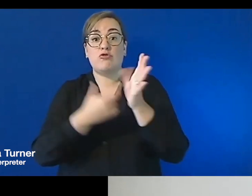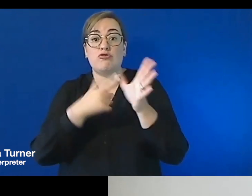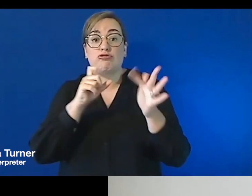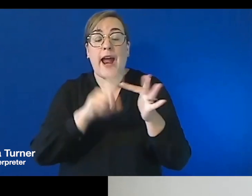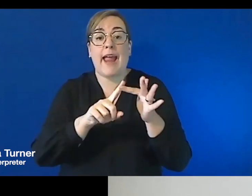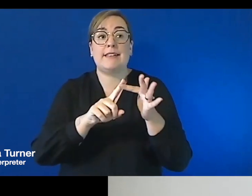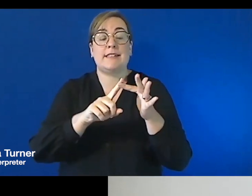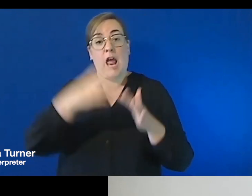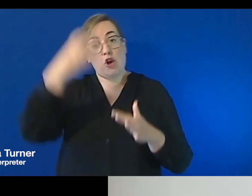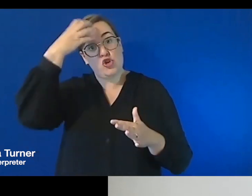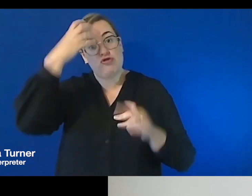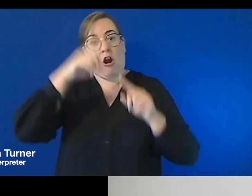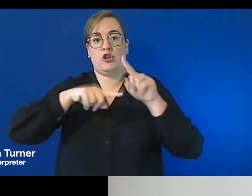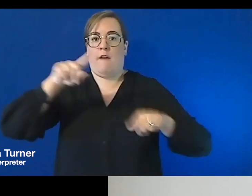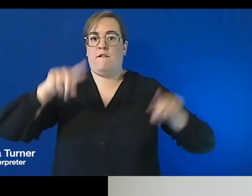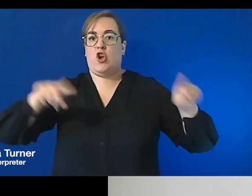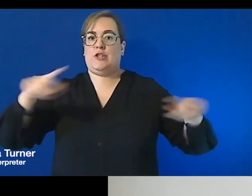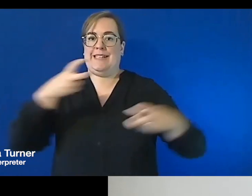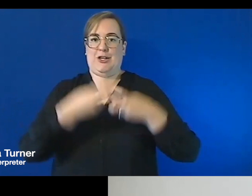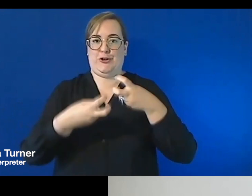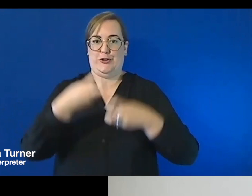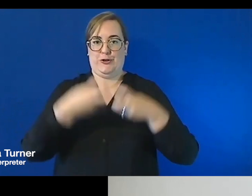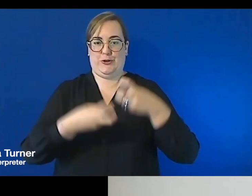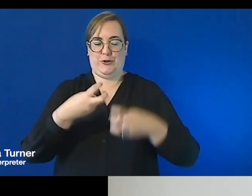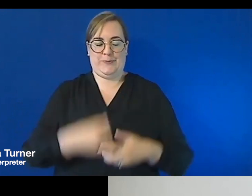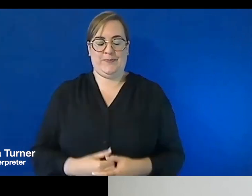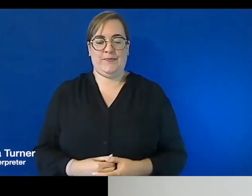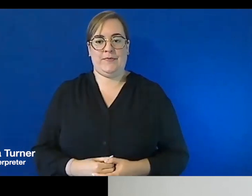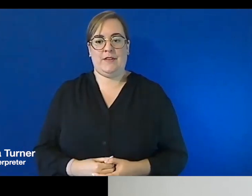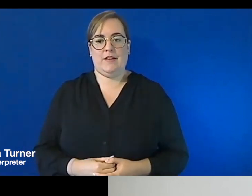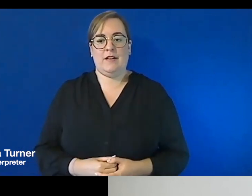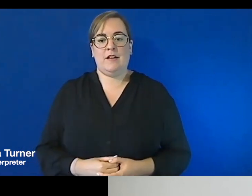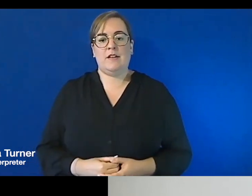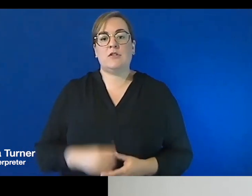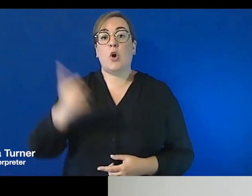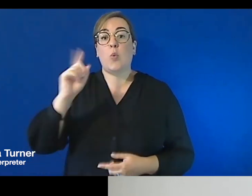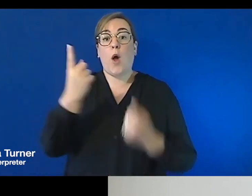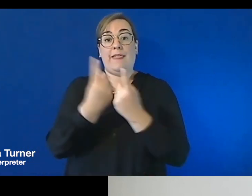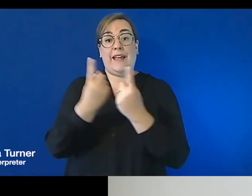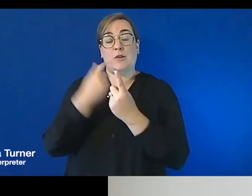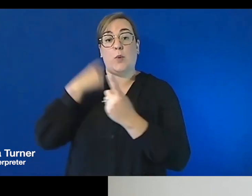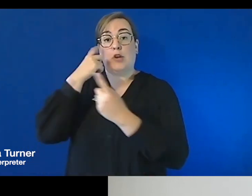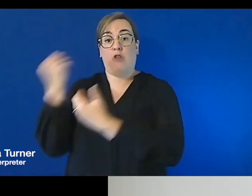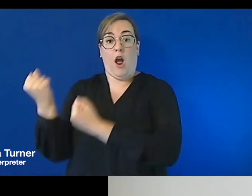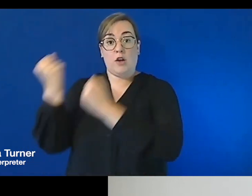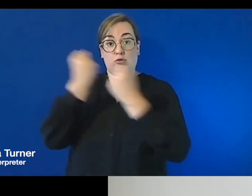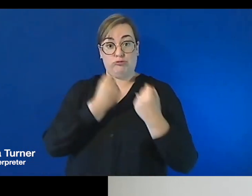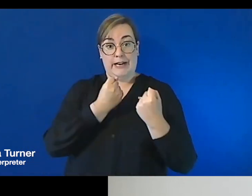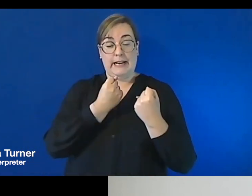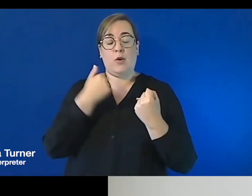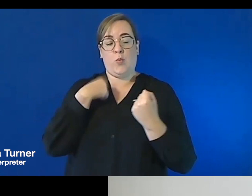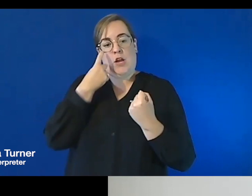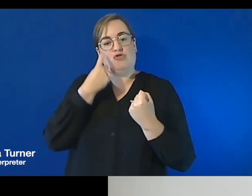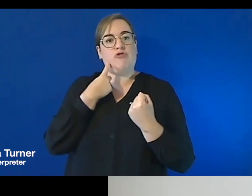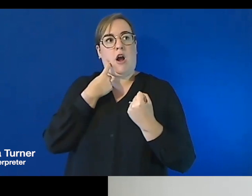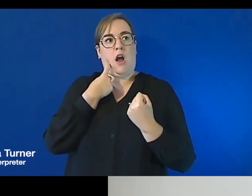So one of the key actions we try to bring to the table is a representation in technology teams,